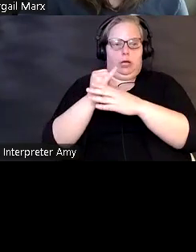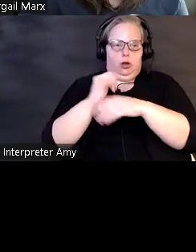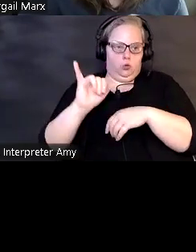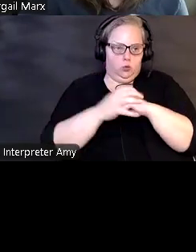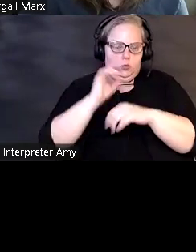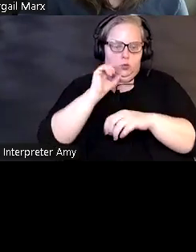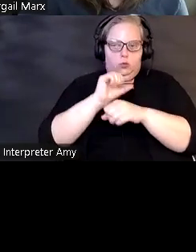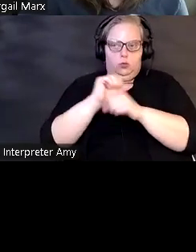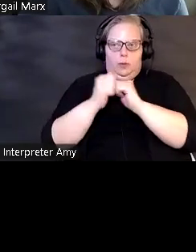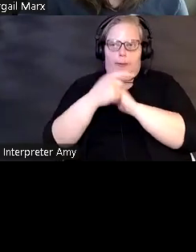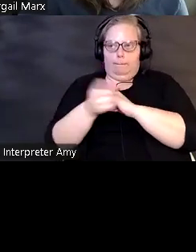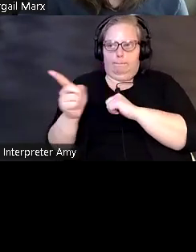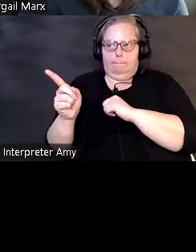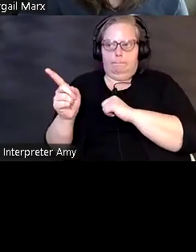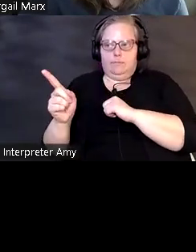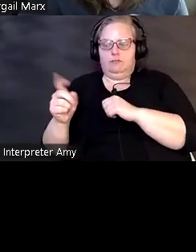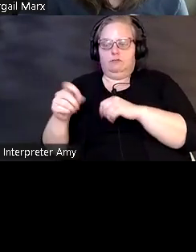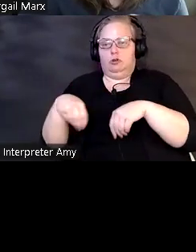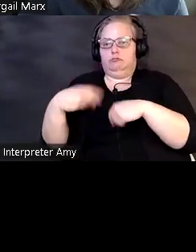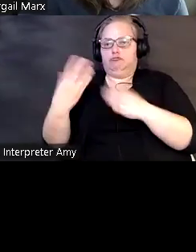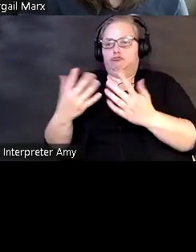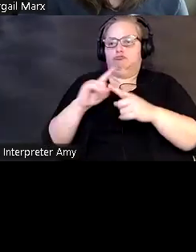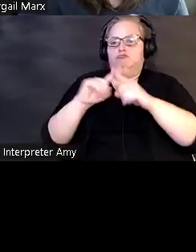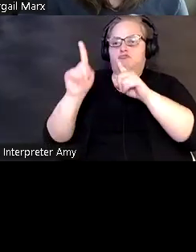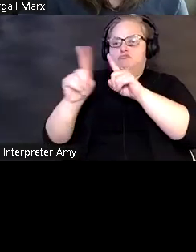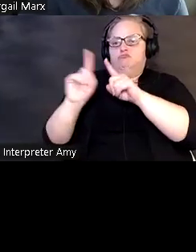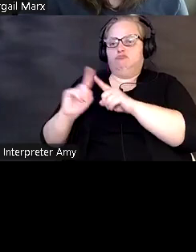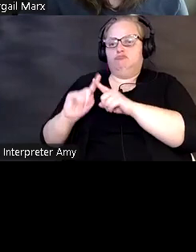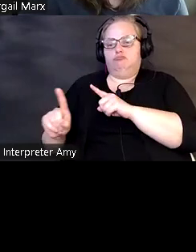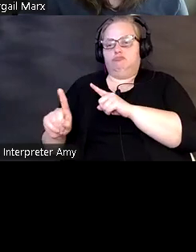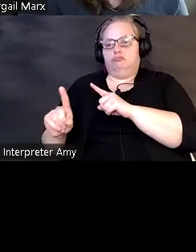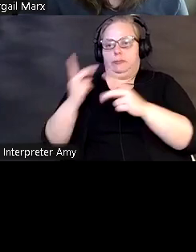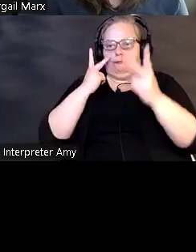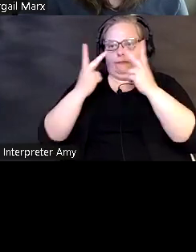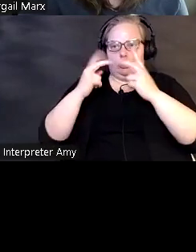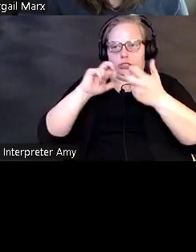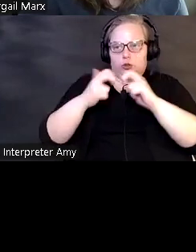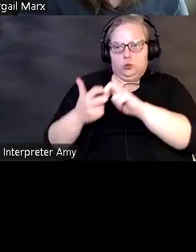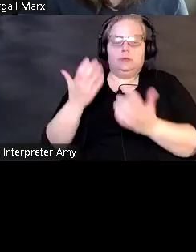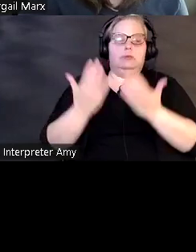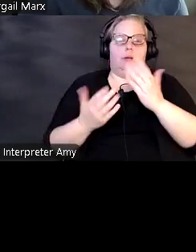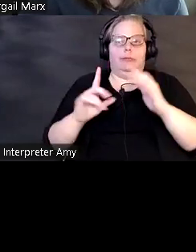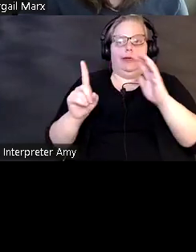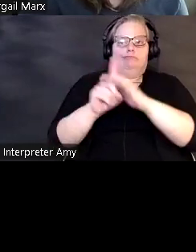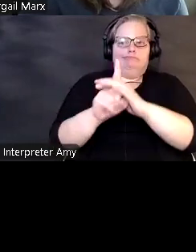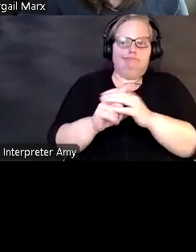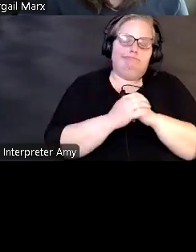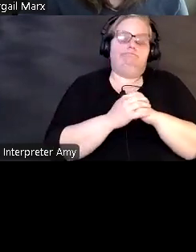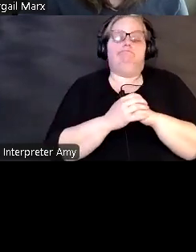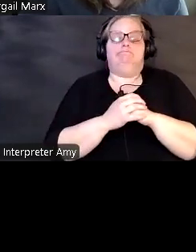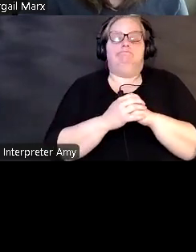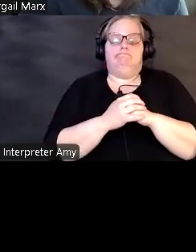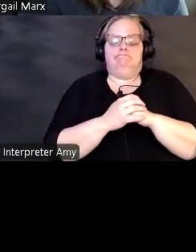for all sorts of different vision issues that may come about and affect the use of AAC.